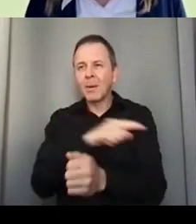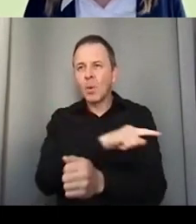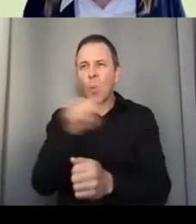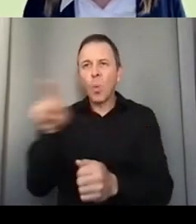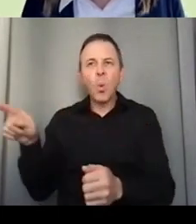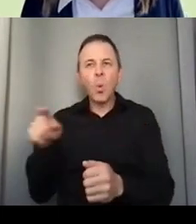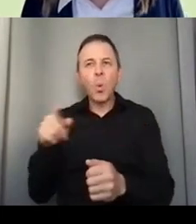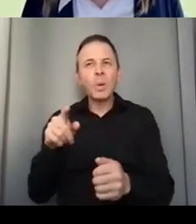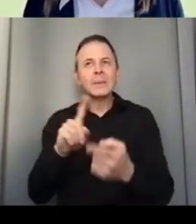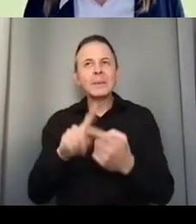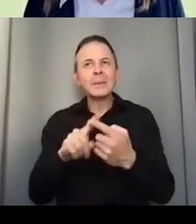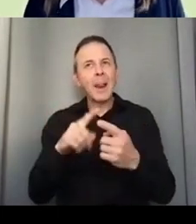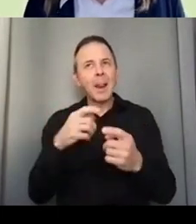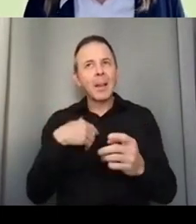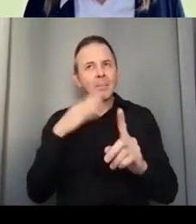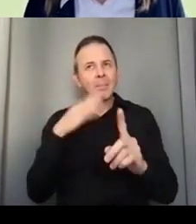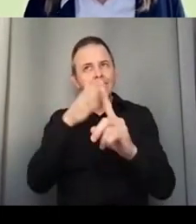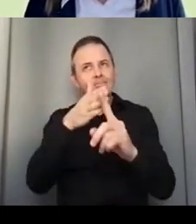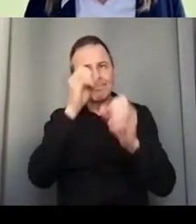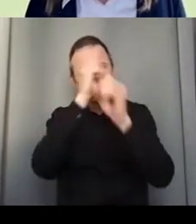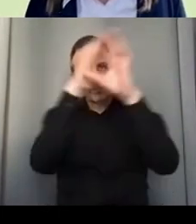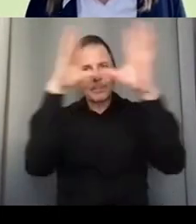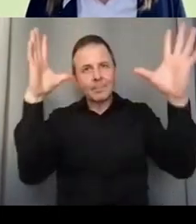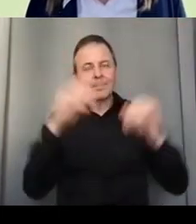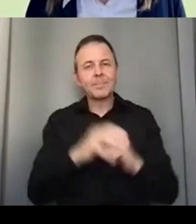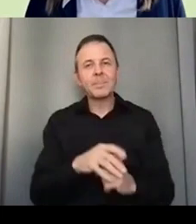could even be the person that's coming to do Home